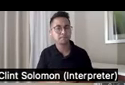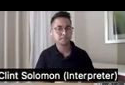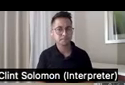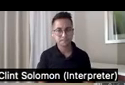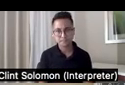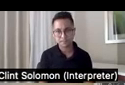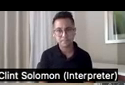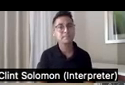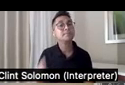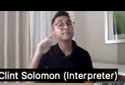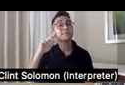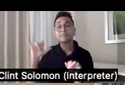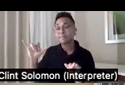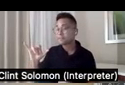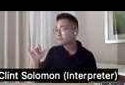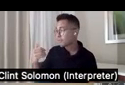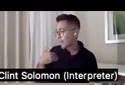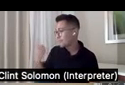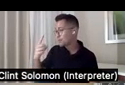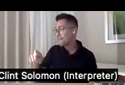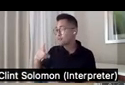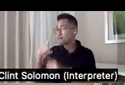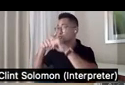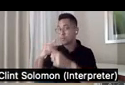sounds like we have somebody that needs to mute perhaps all right are you able to see